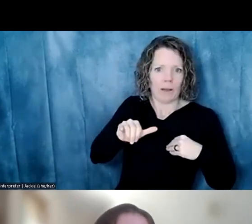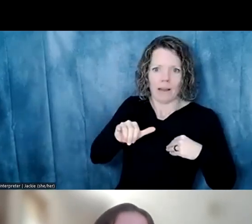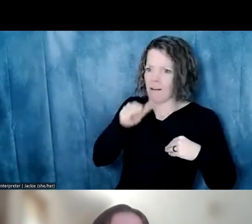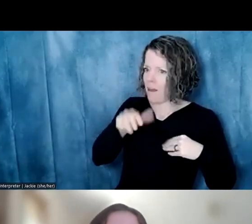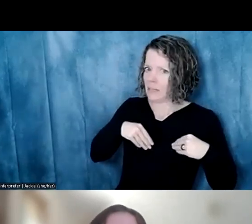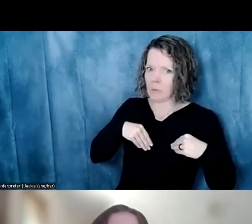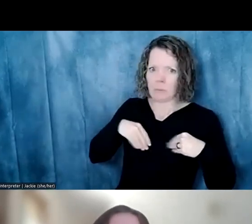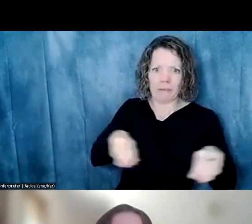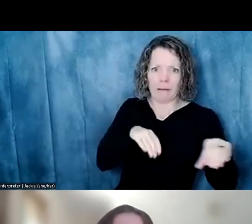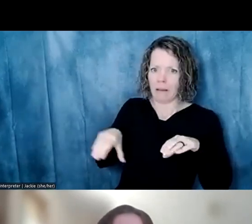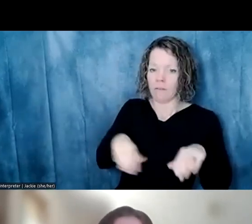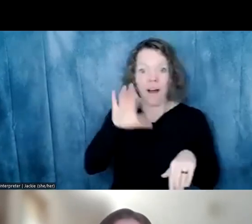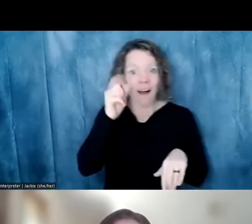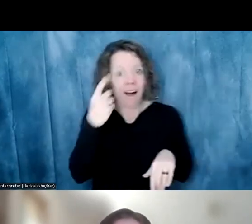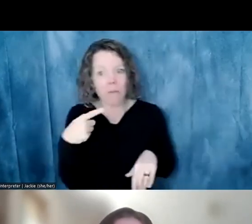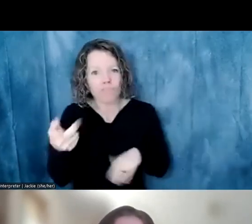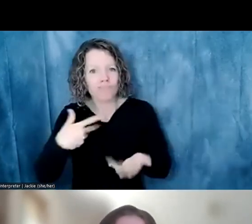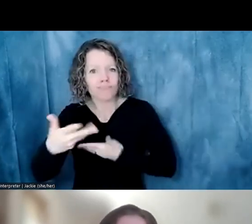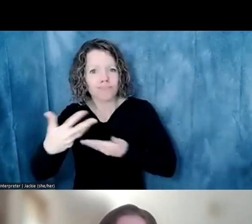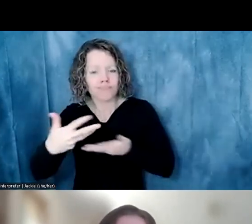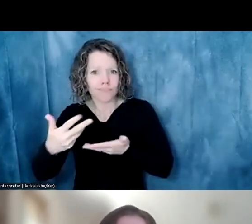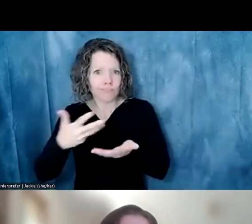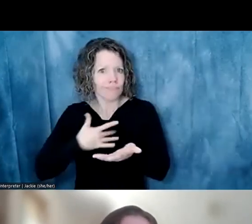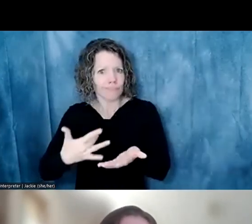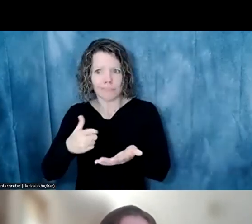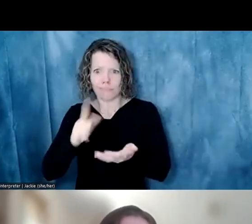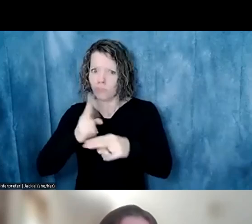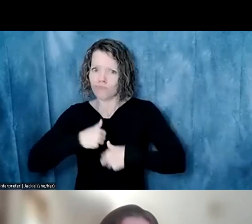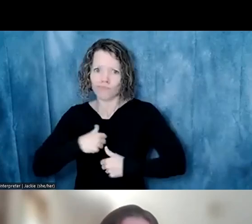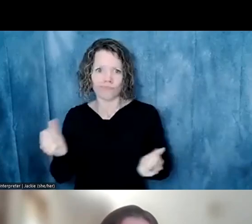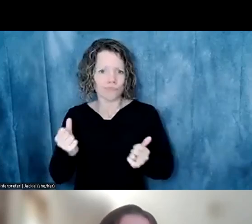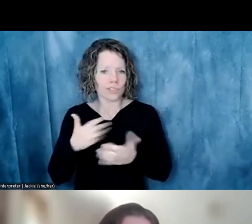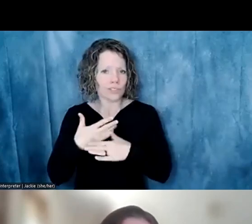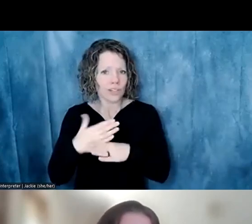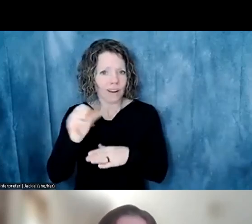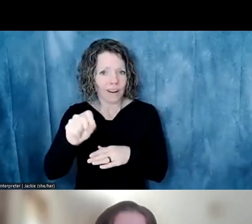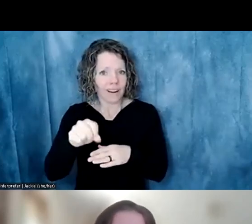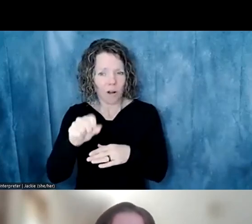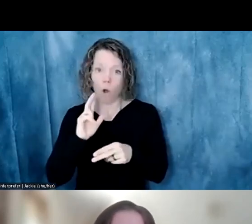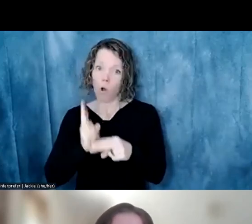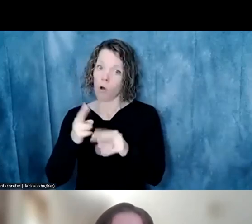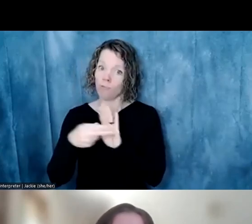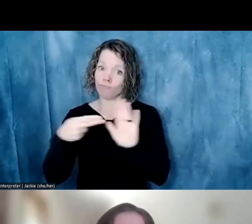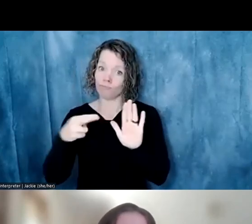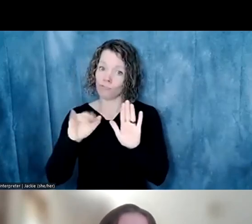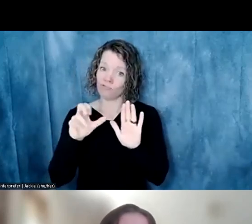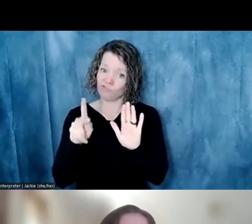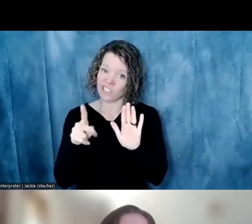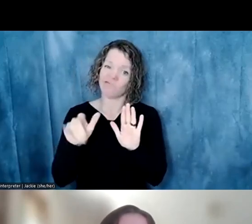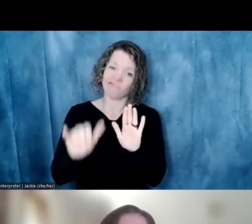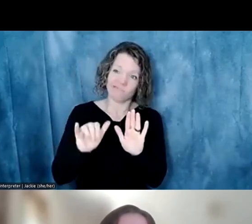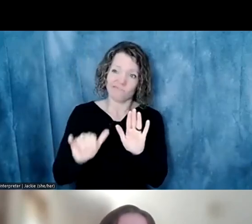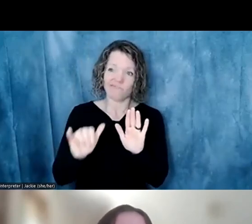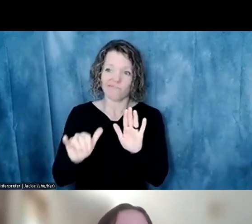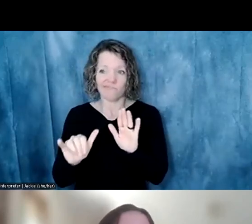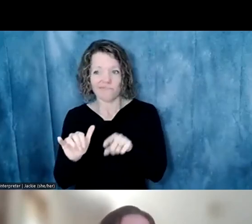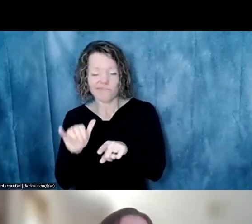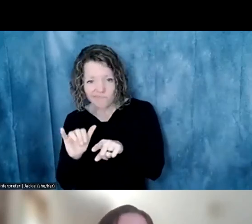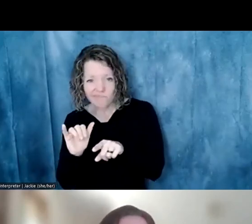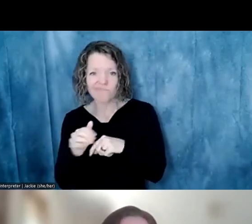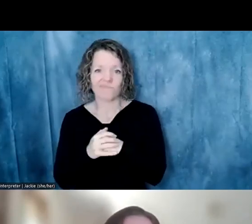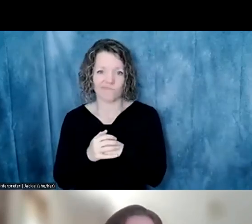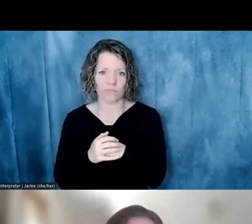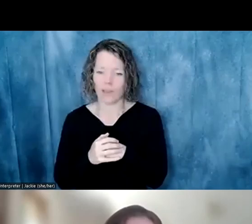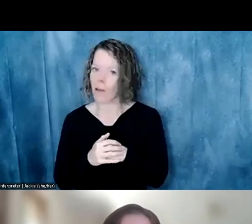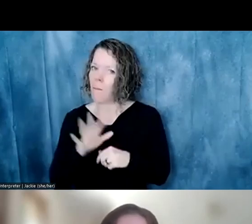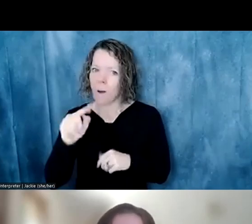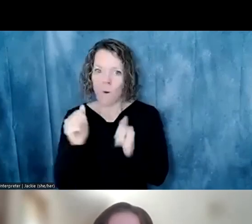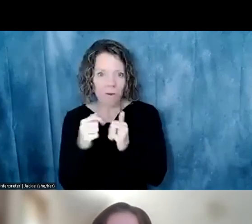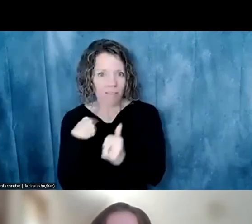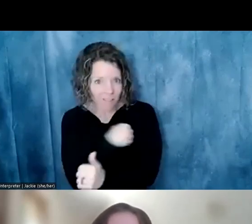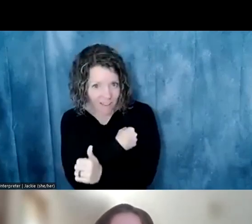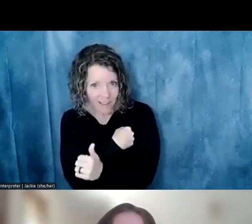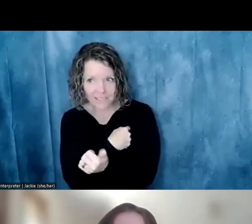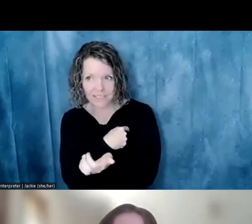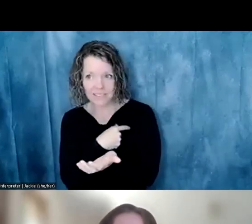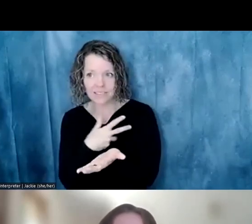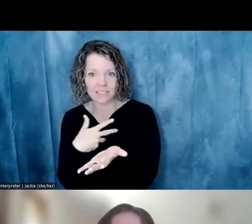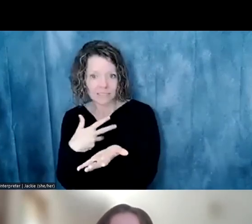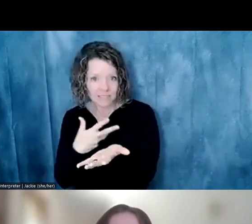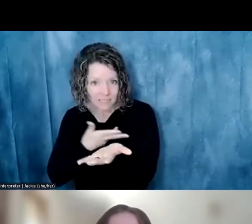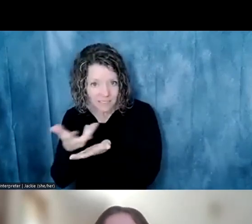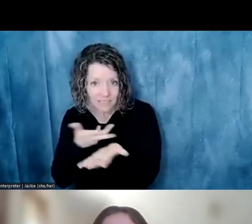in an assessment format, and which constitute risk are renegotiated within these peer support roles.